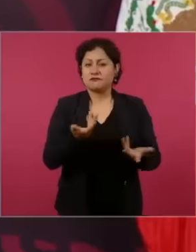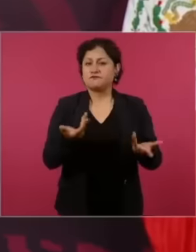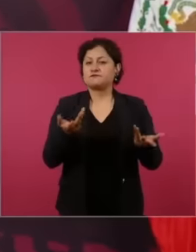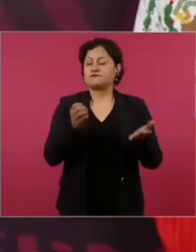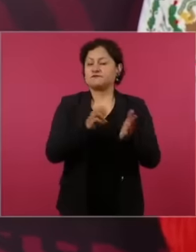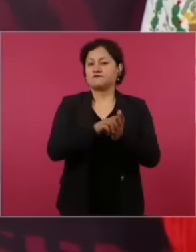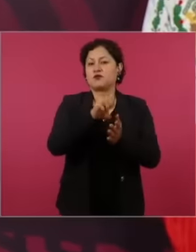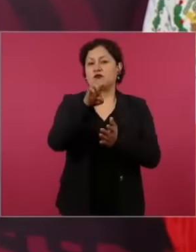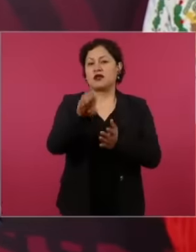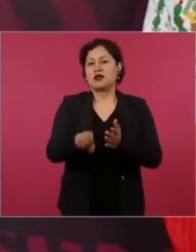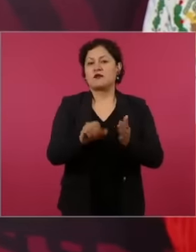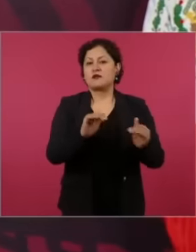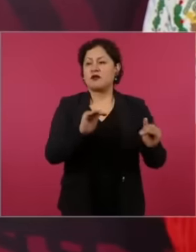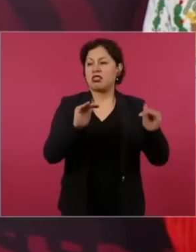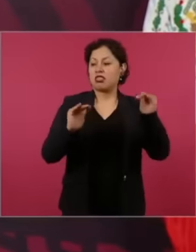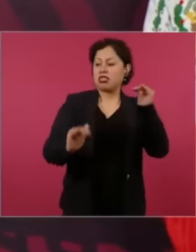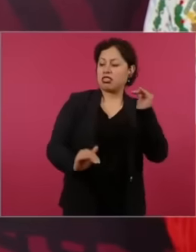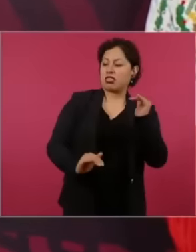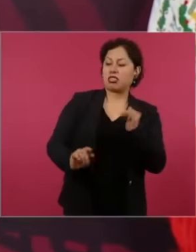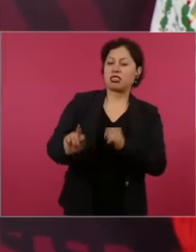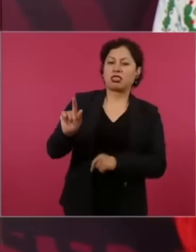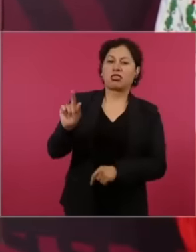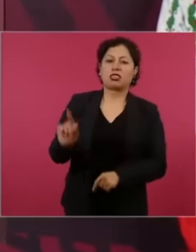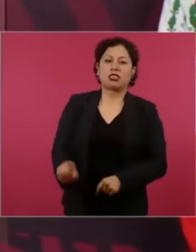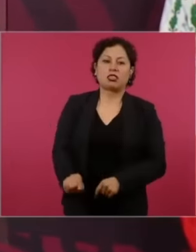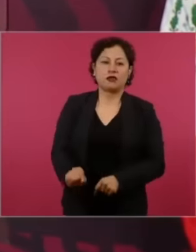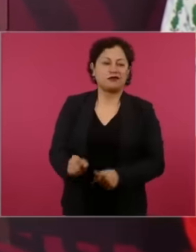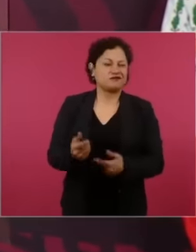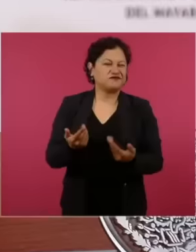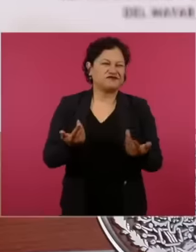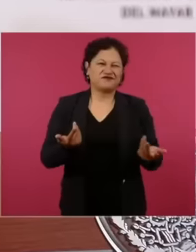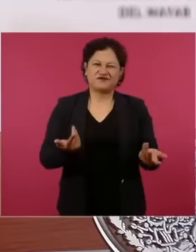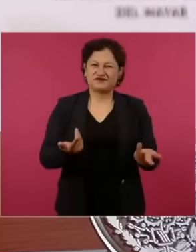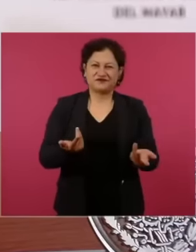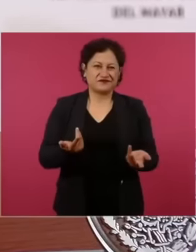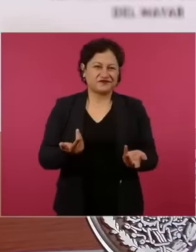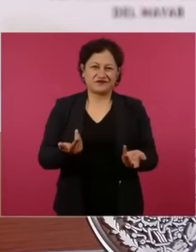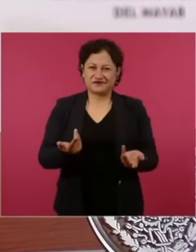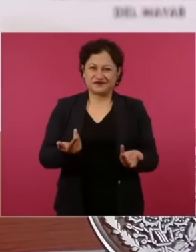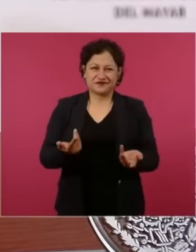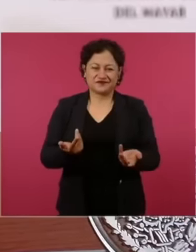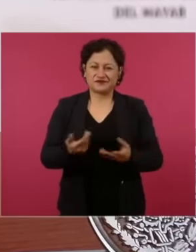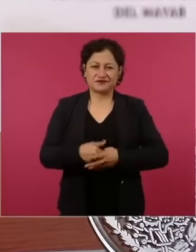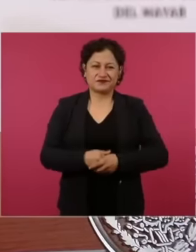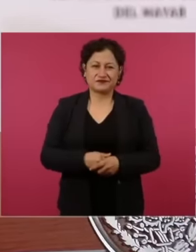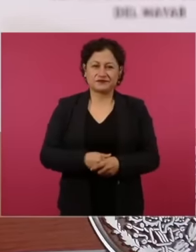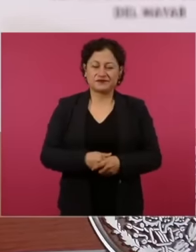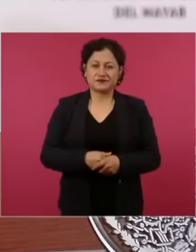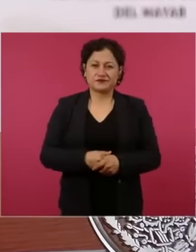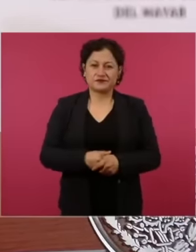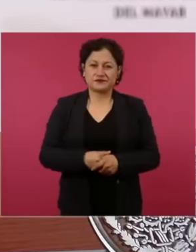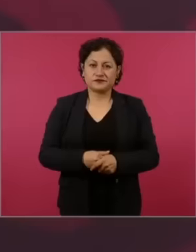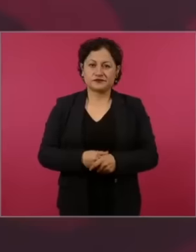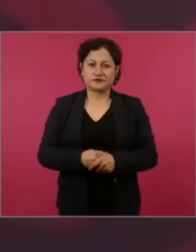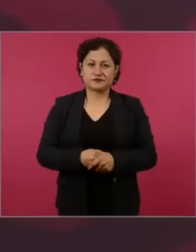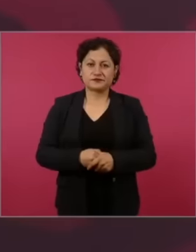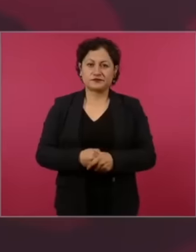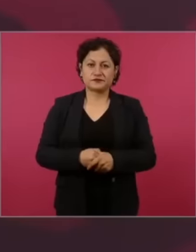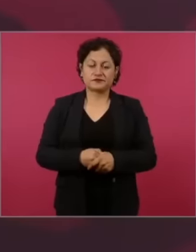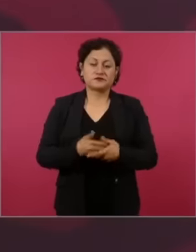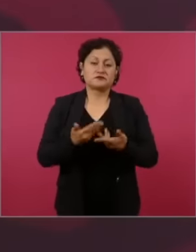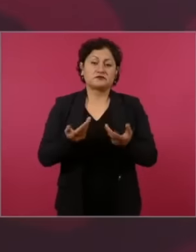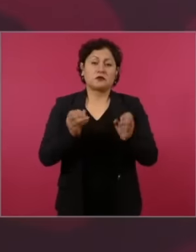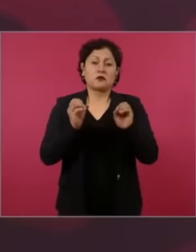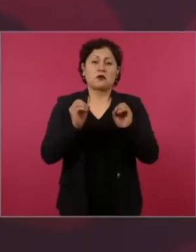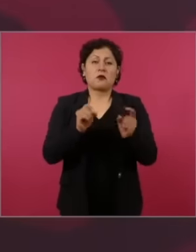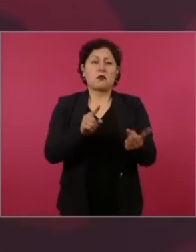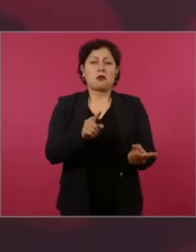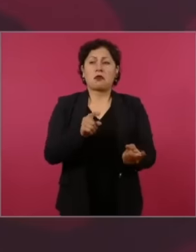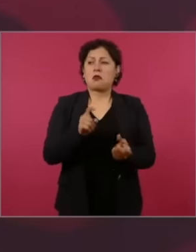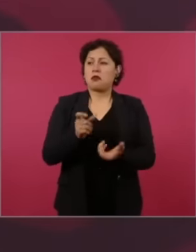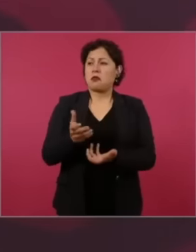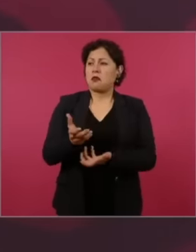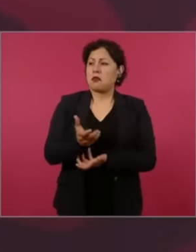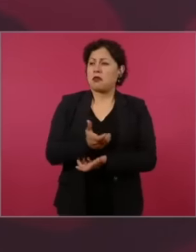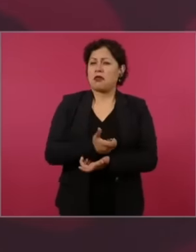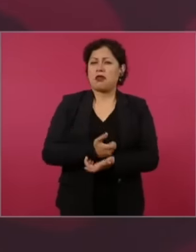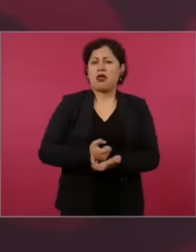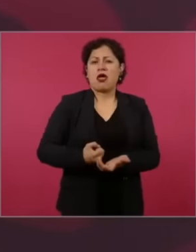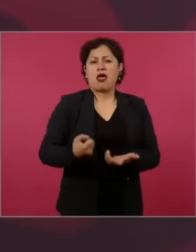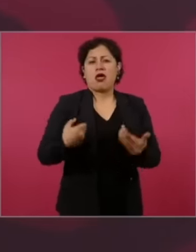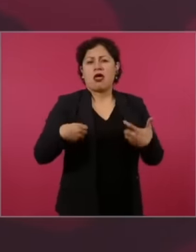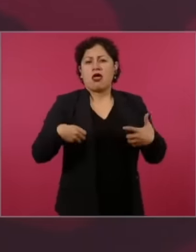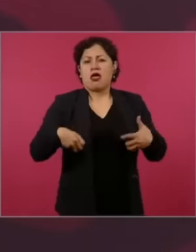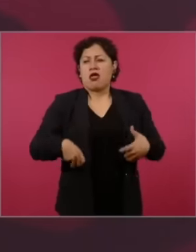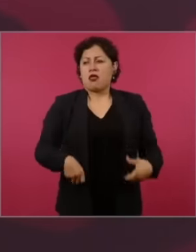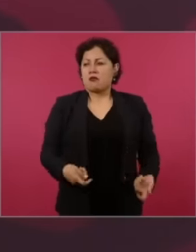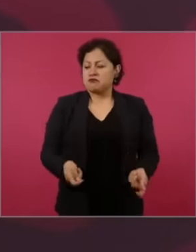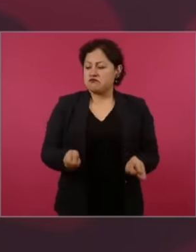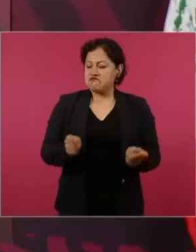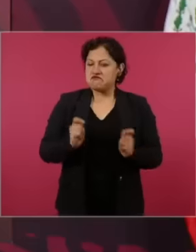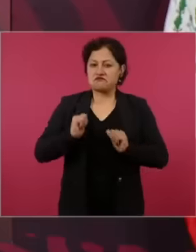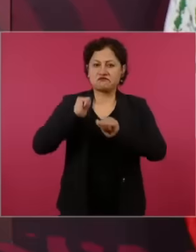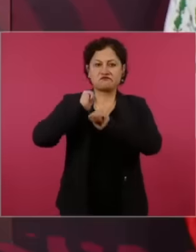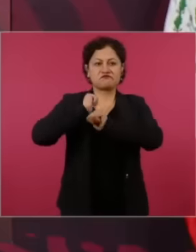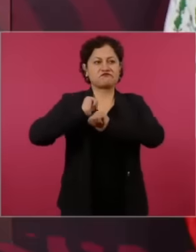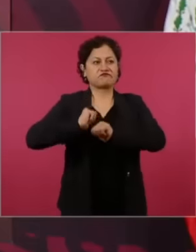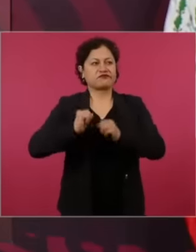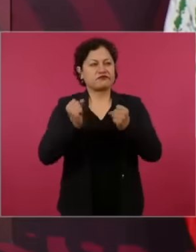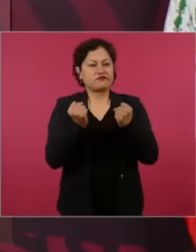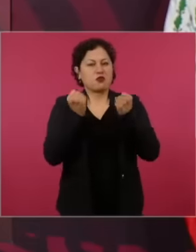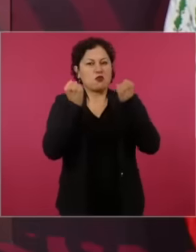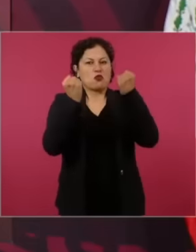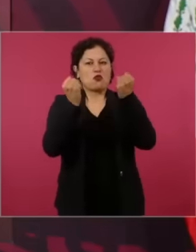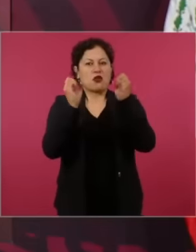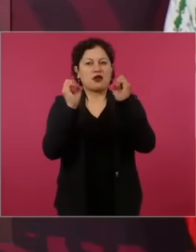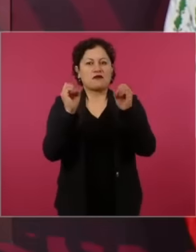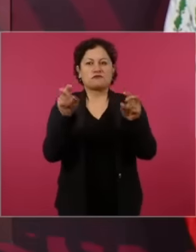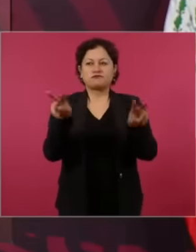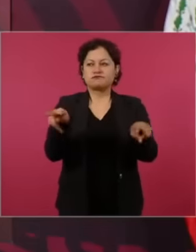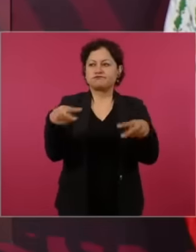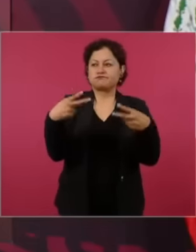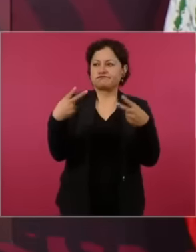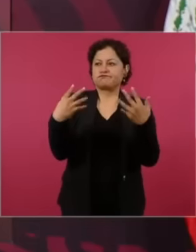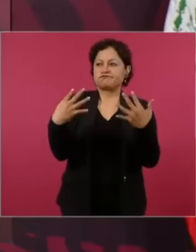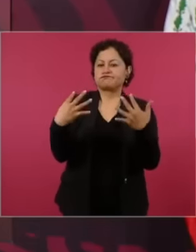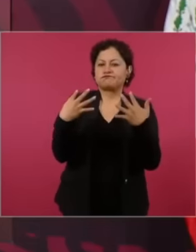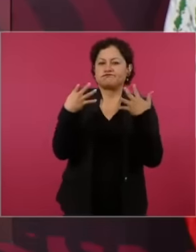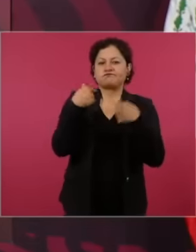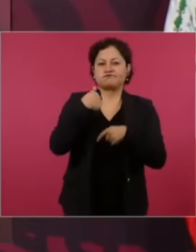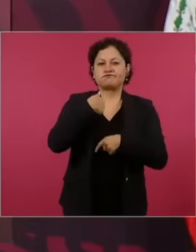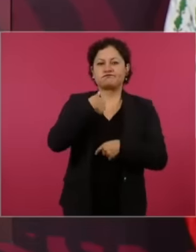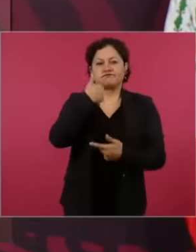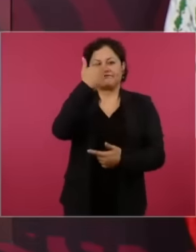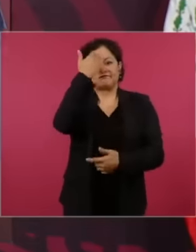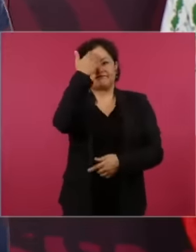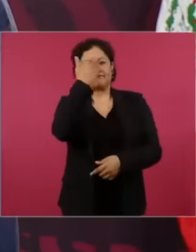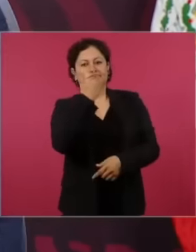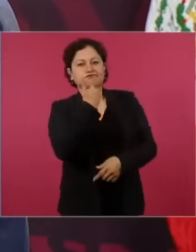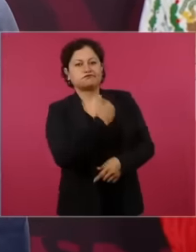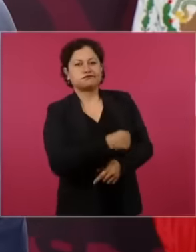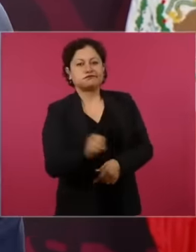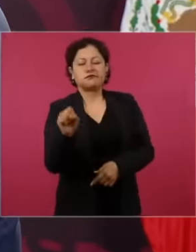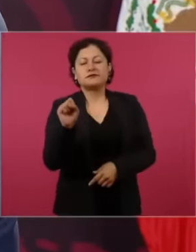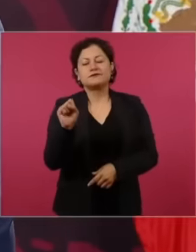accumulate money power titles fame no power only makes sense and becomes